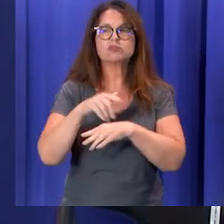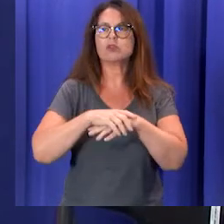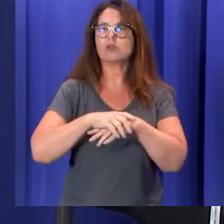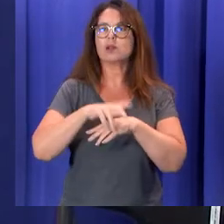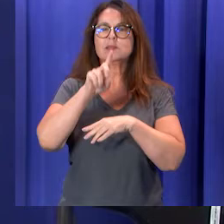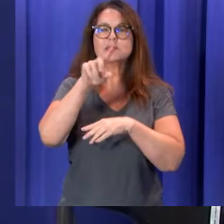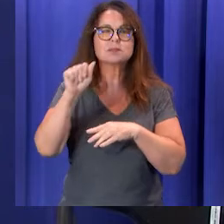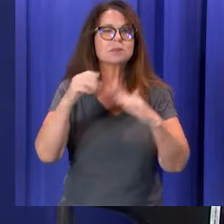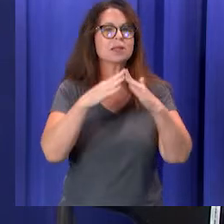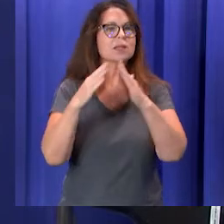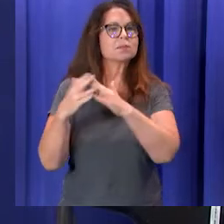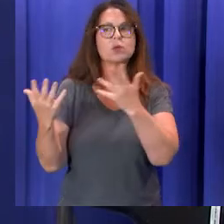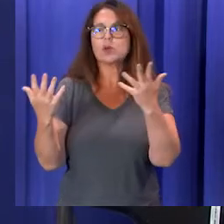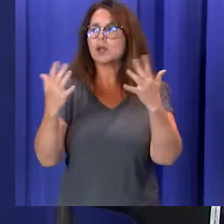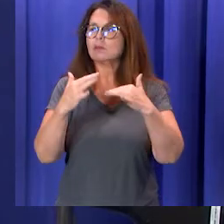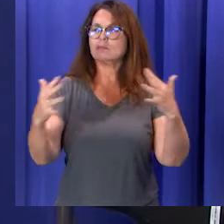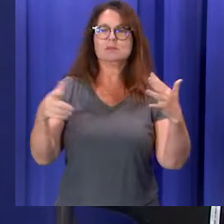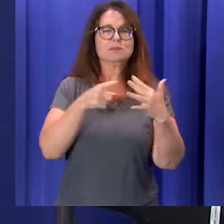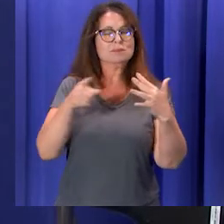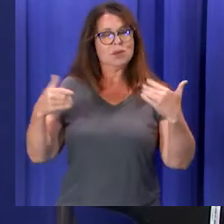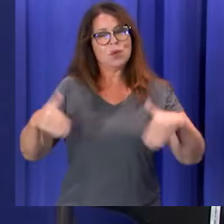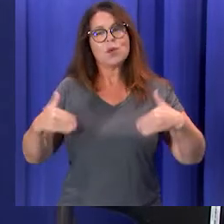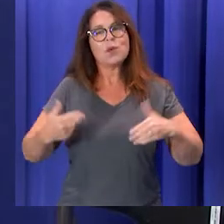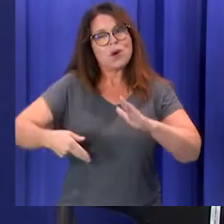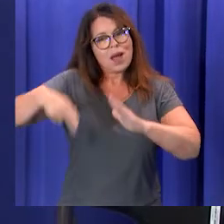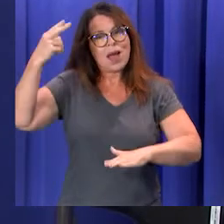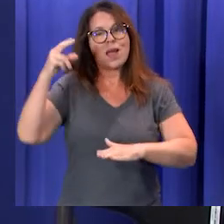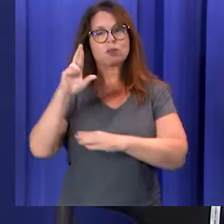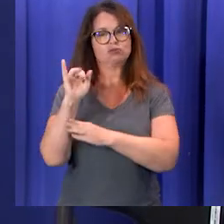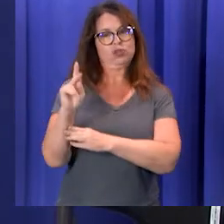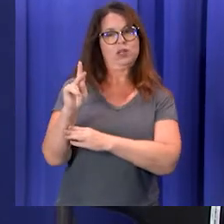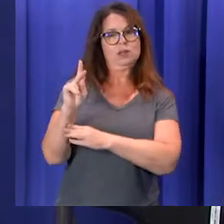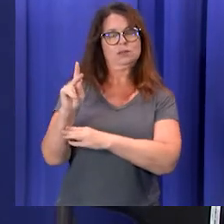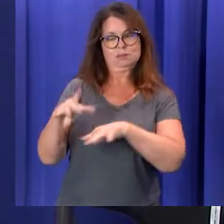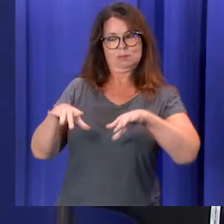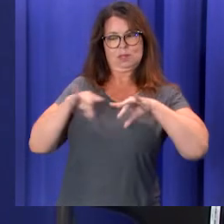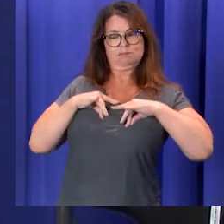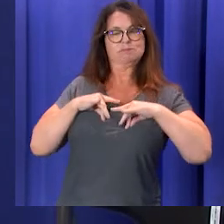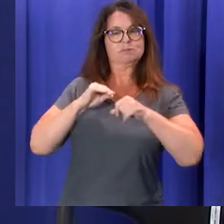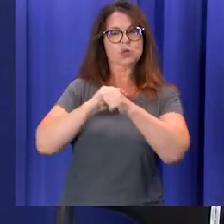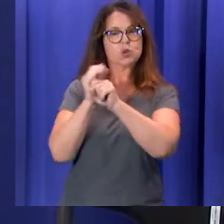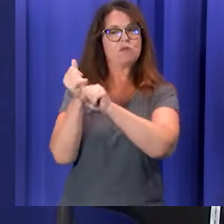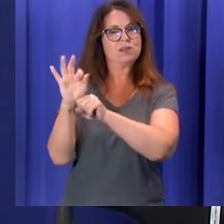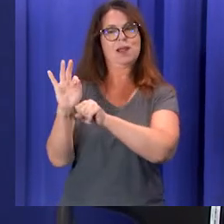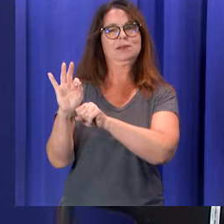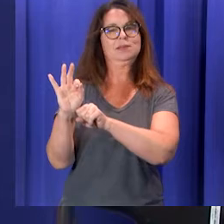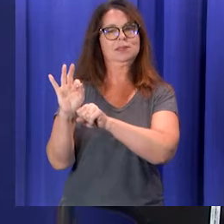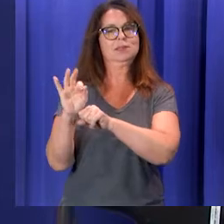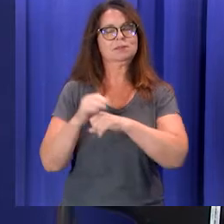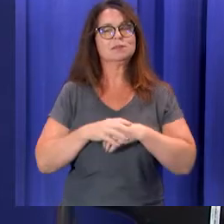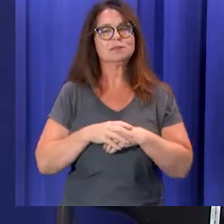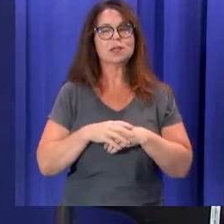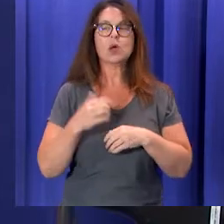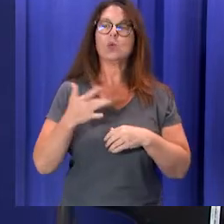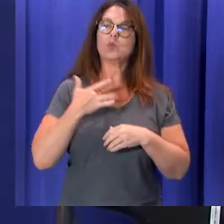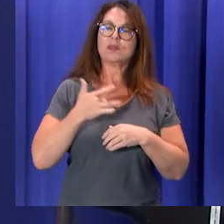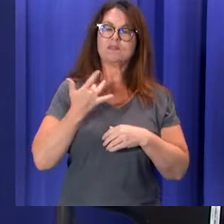all of which have higher risks from COVID-19. We believe that this letter can serve as a wake-up call